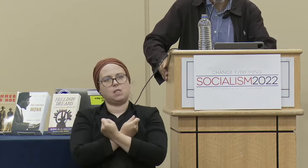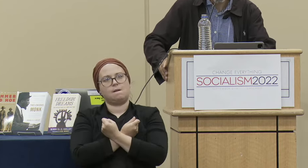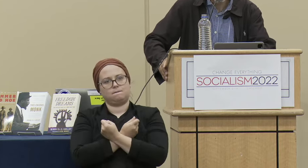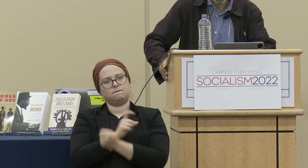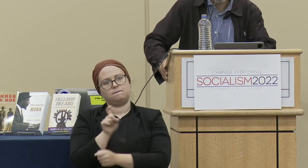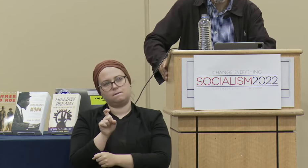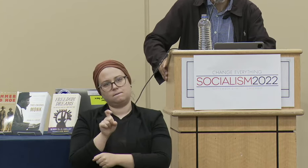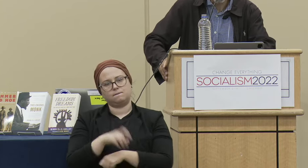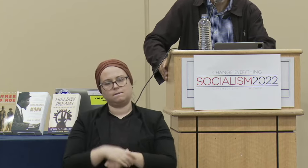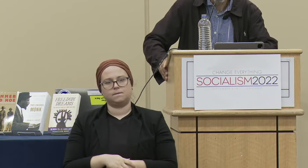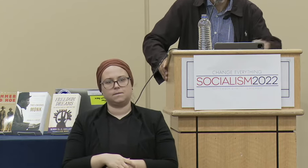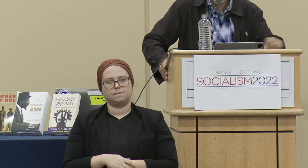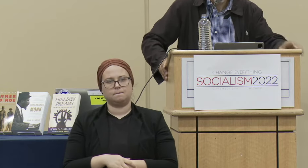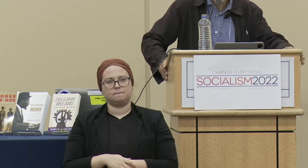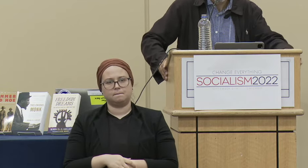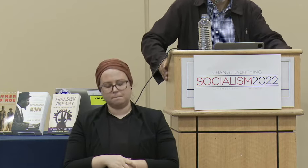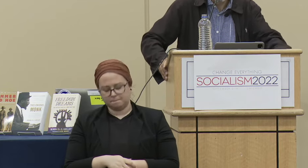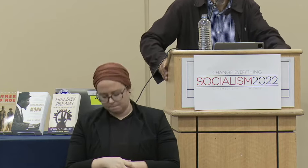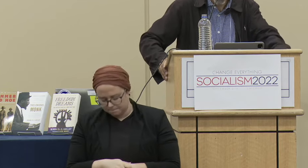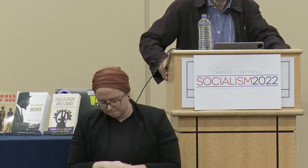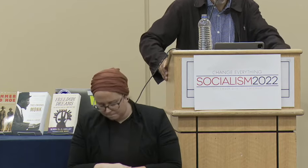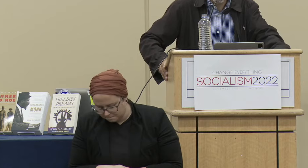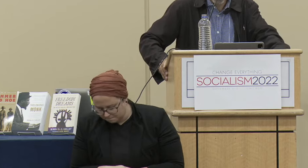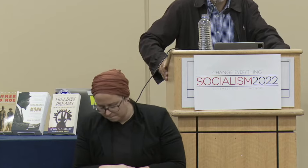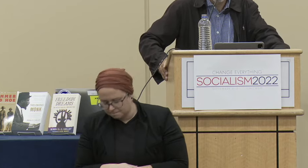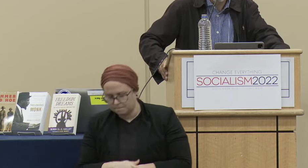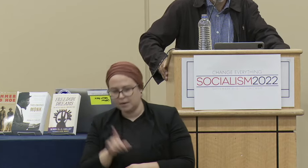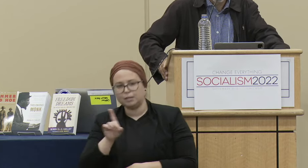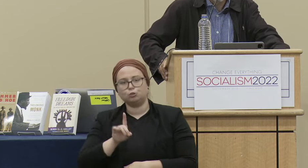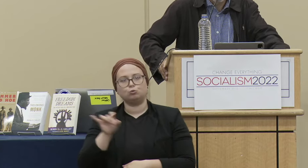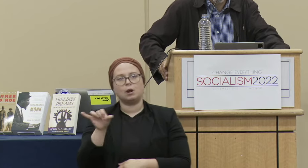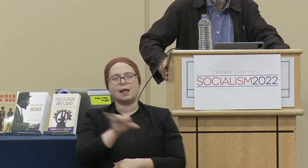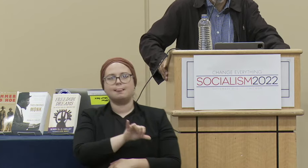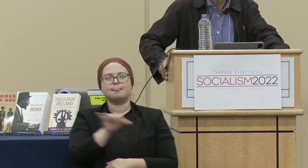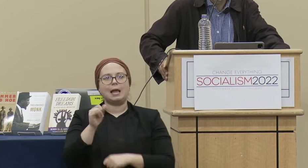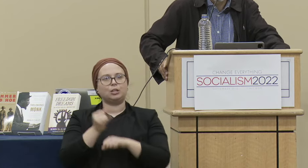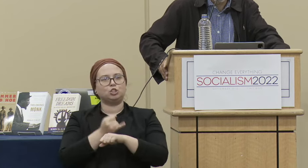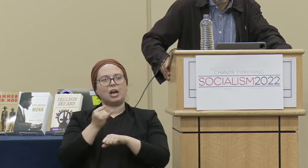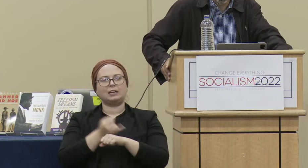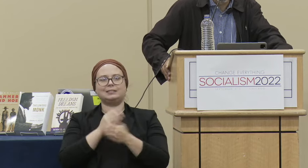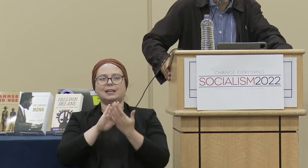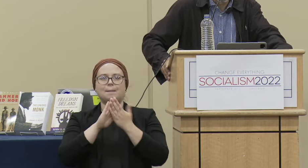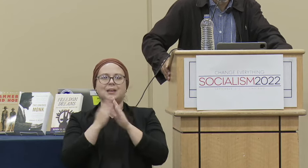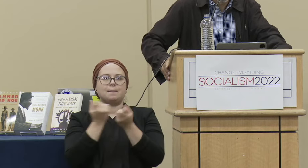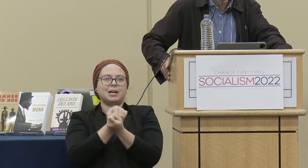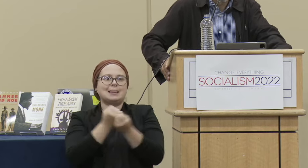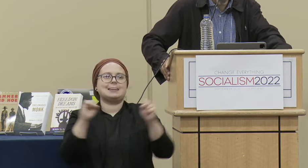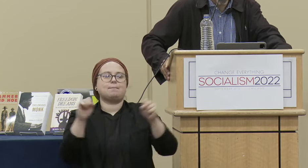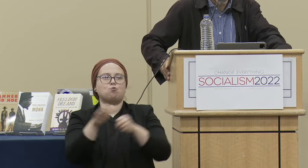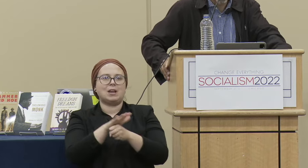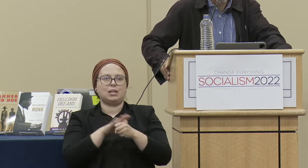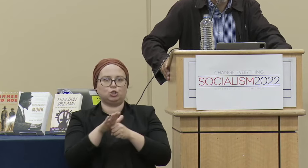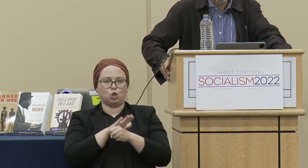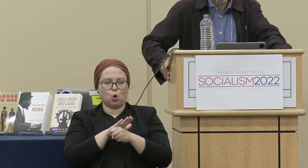transformative love? Image becomes deed. Detroit,